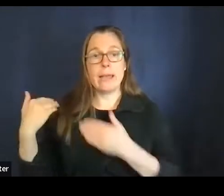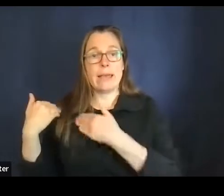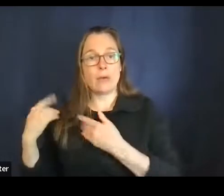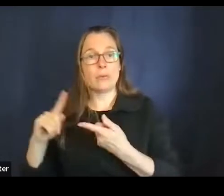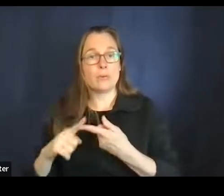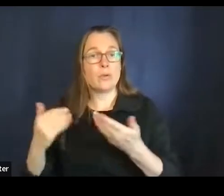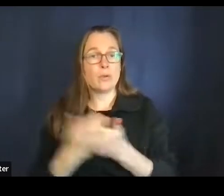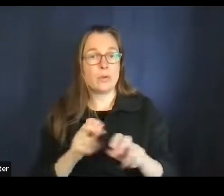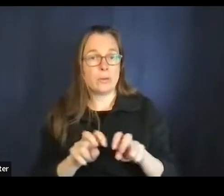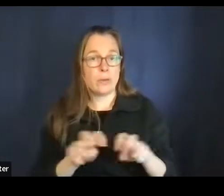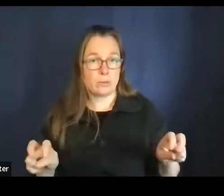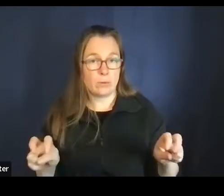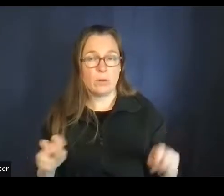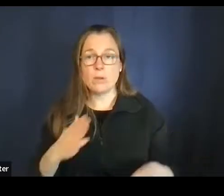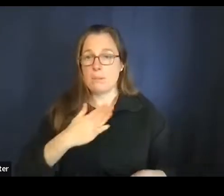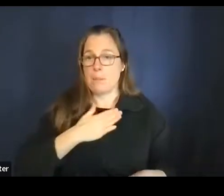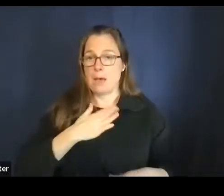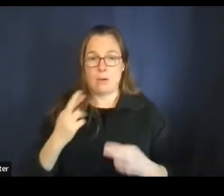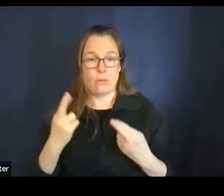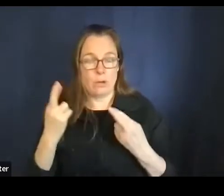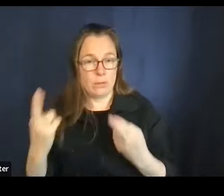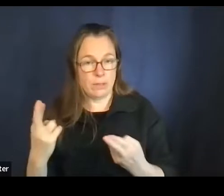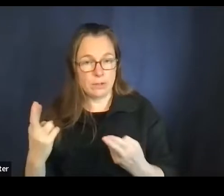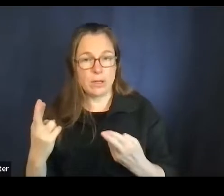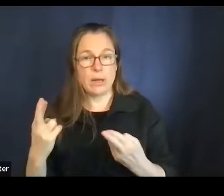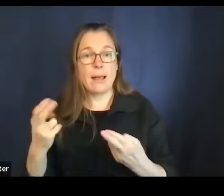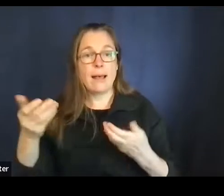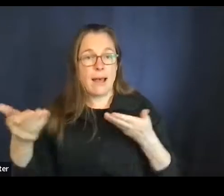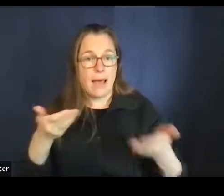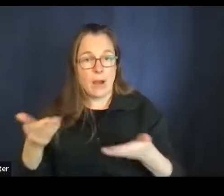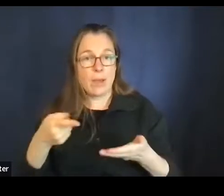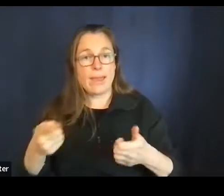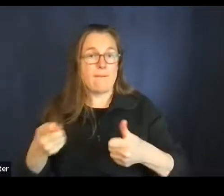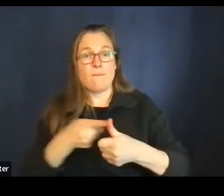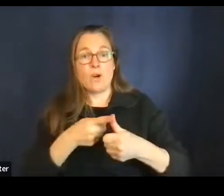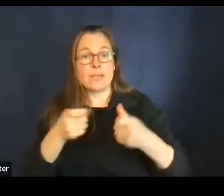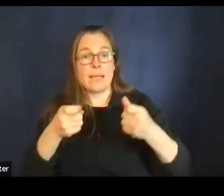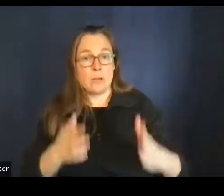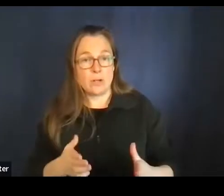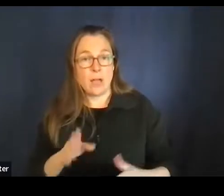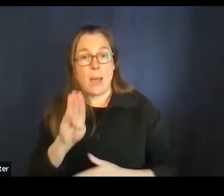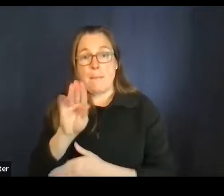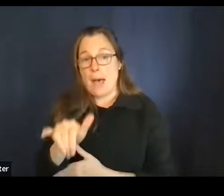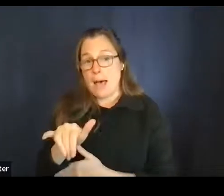So it would be my recommendation that the hiring of that first city administrator be by the mayor